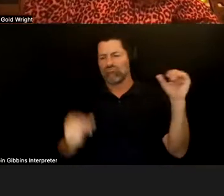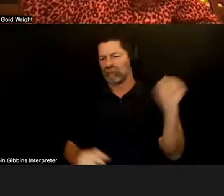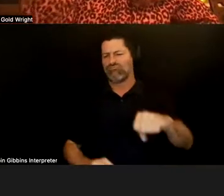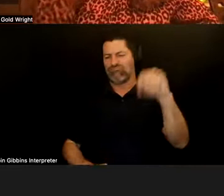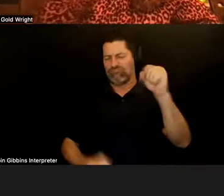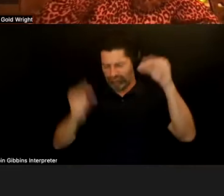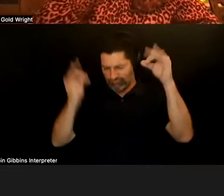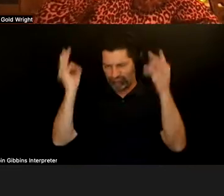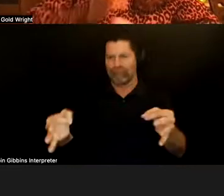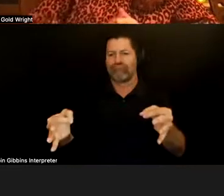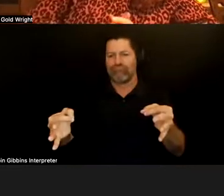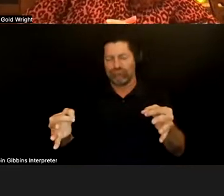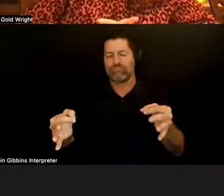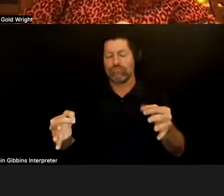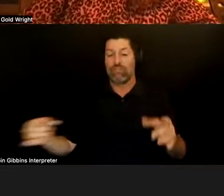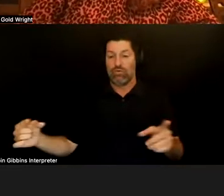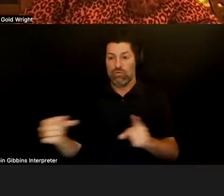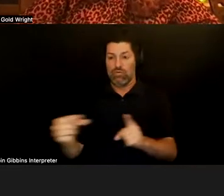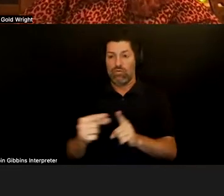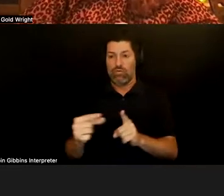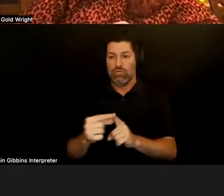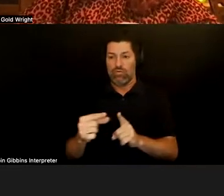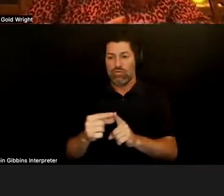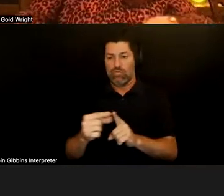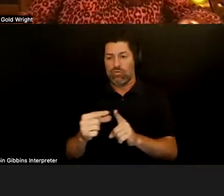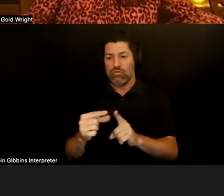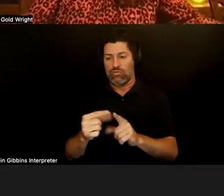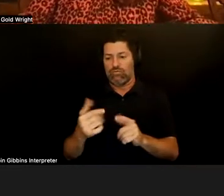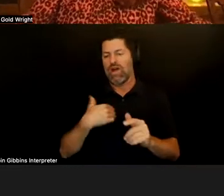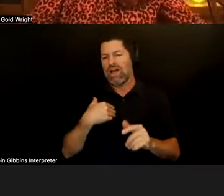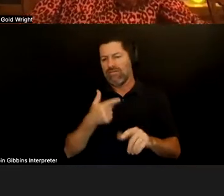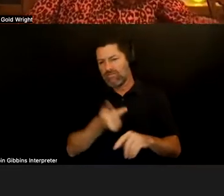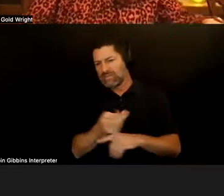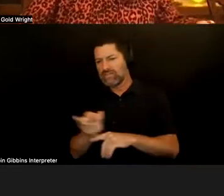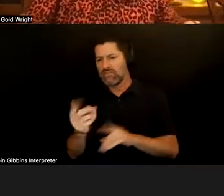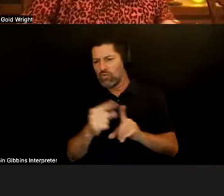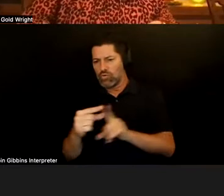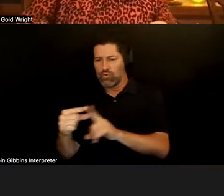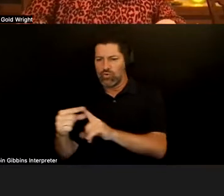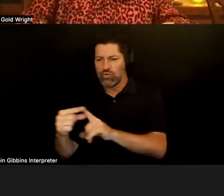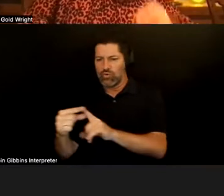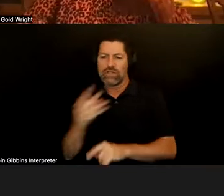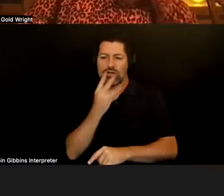for sure. So the word that is the words that are almost always used for God in Jewish prayer,